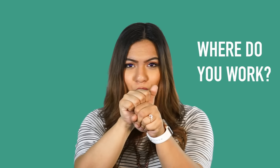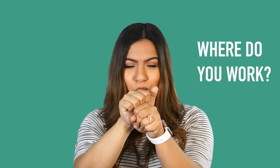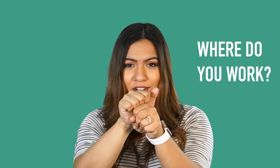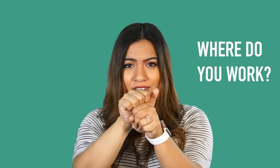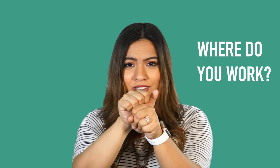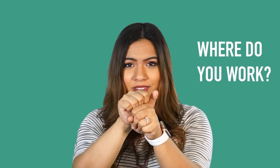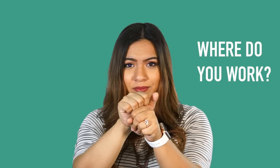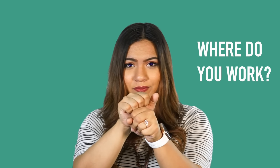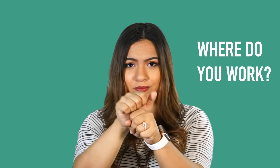work